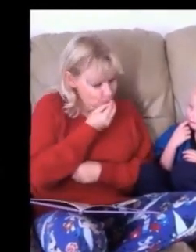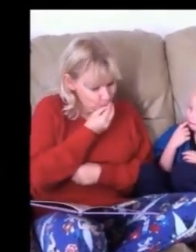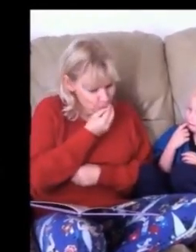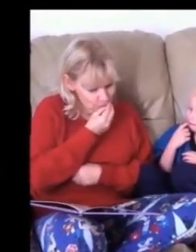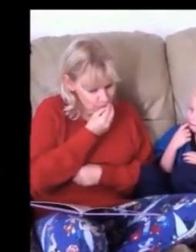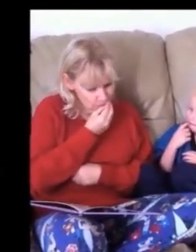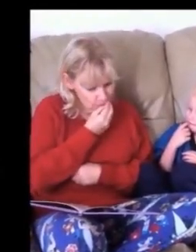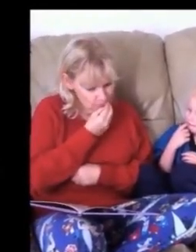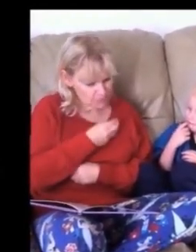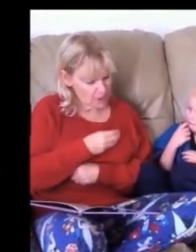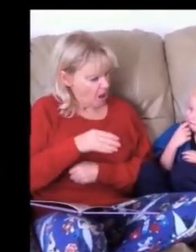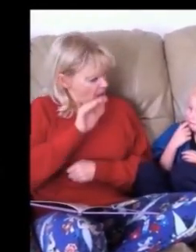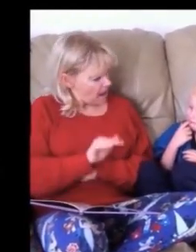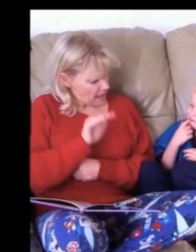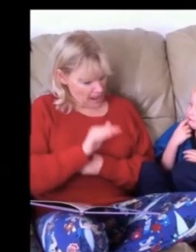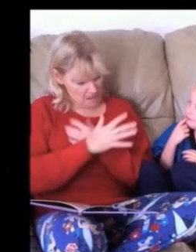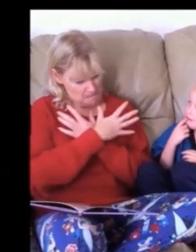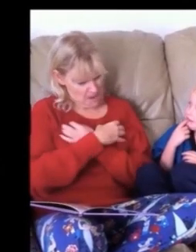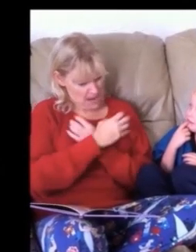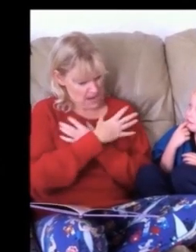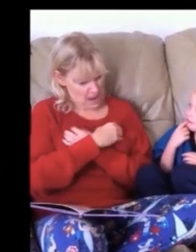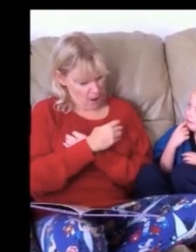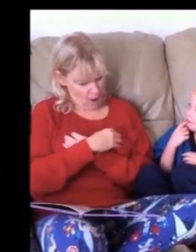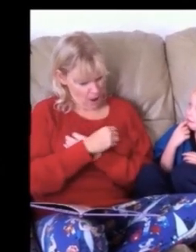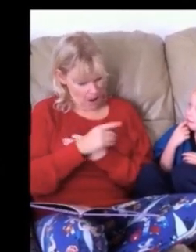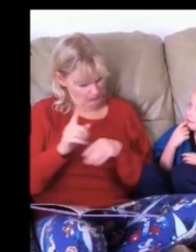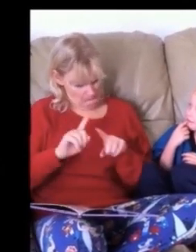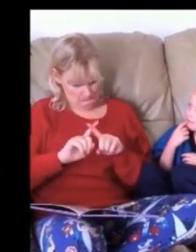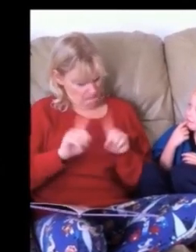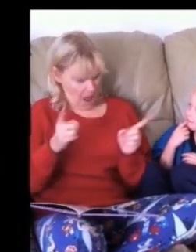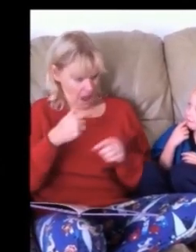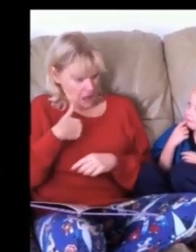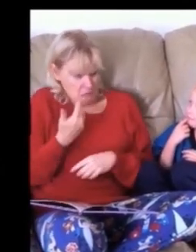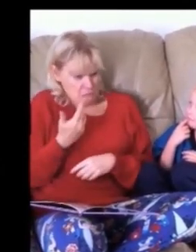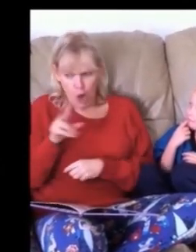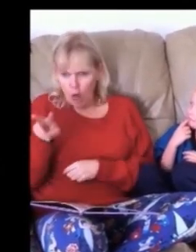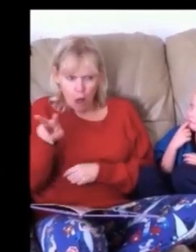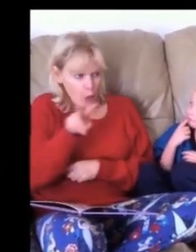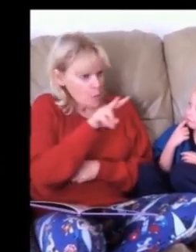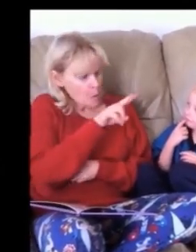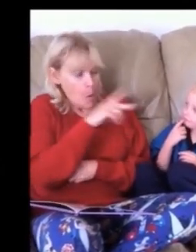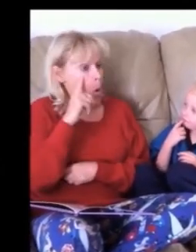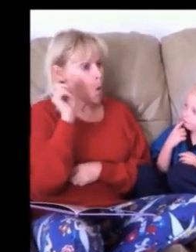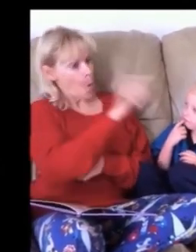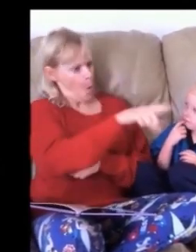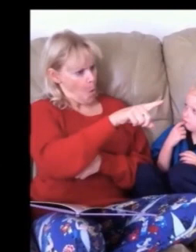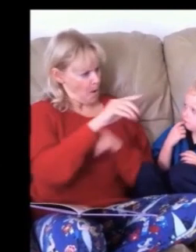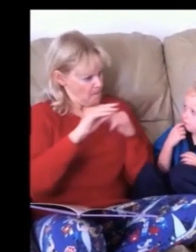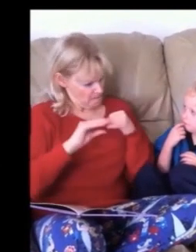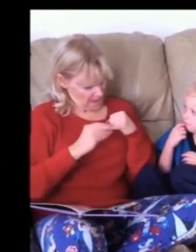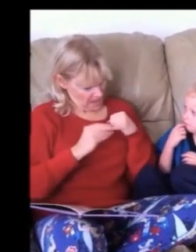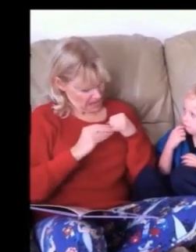sniff to find food. The little bear said, But I always use my eyes to find berries.